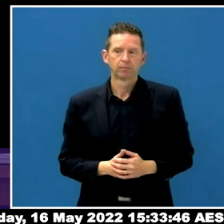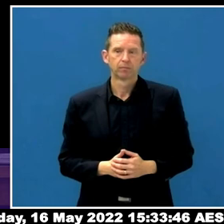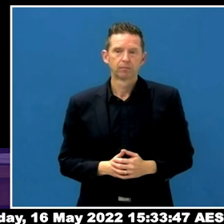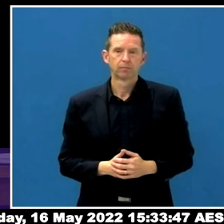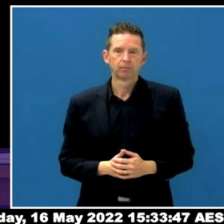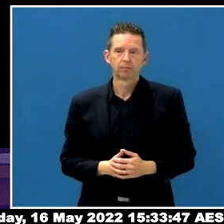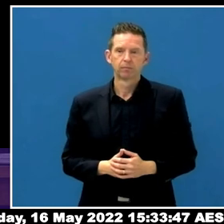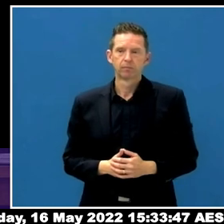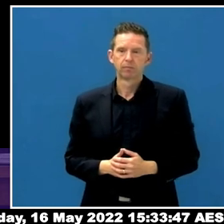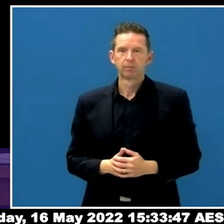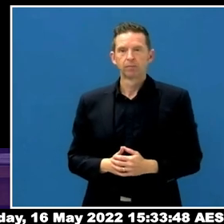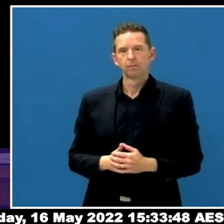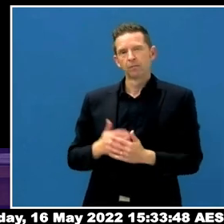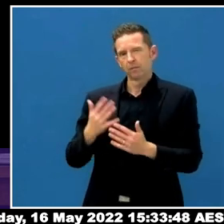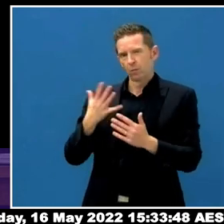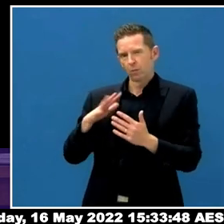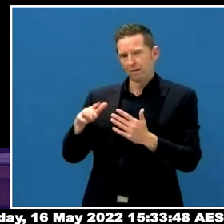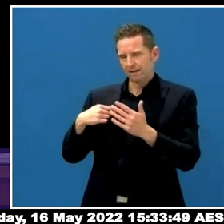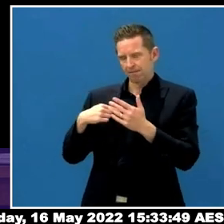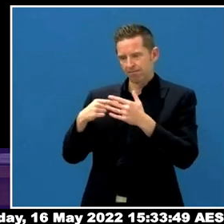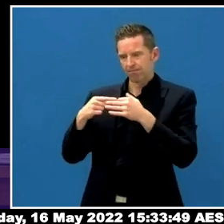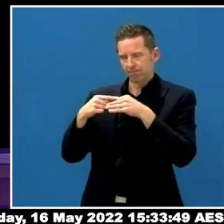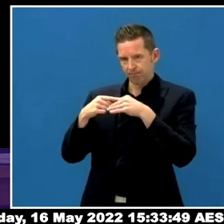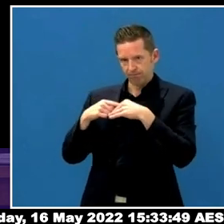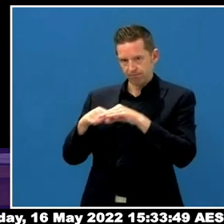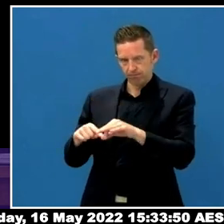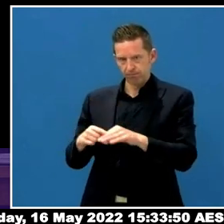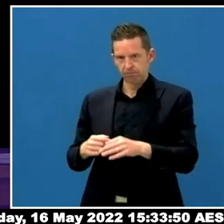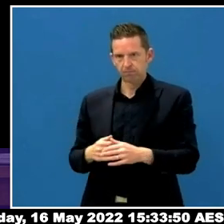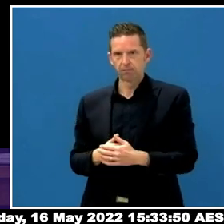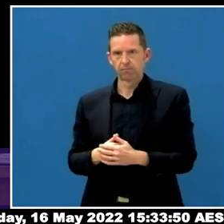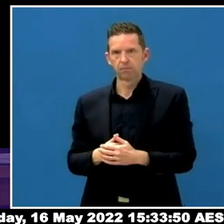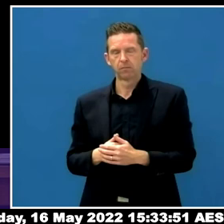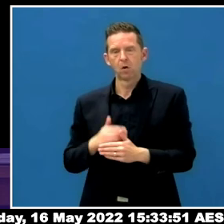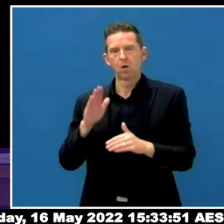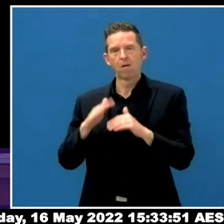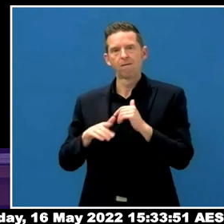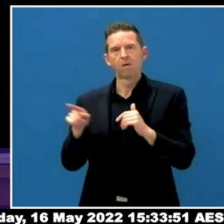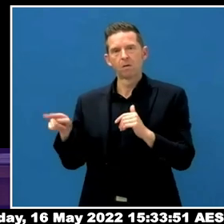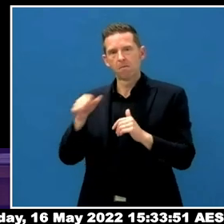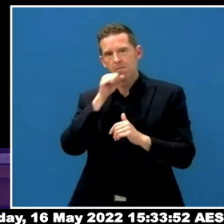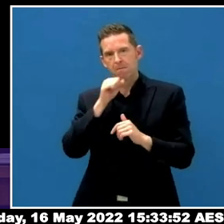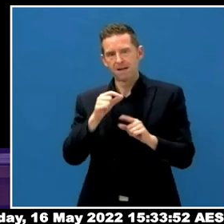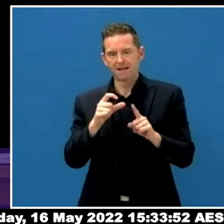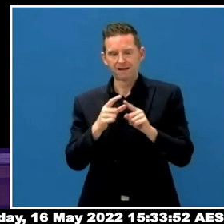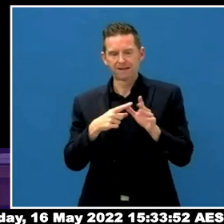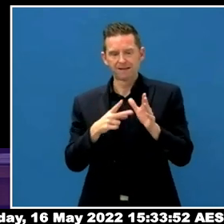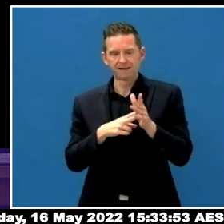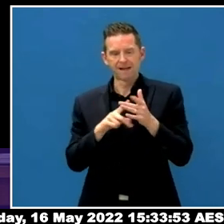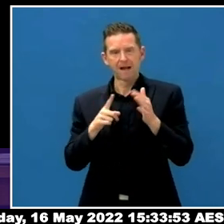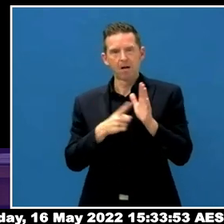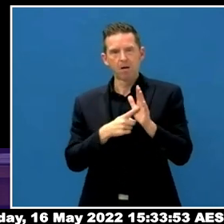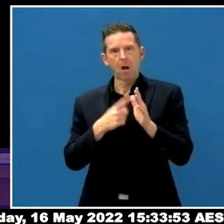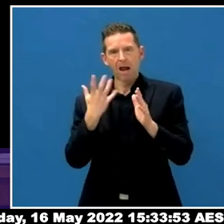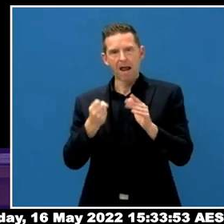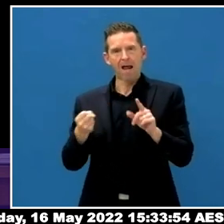Nuumaalii - the abuse of Toby by Mr Nuumaalii. Please let me know if you need a break.